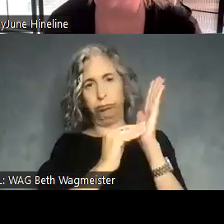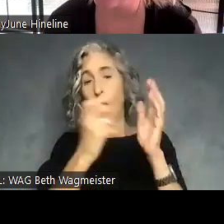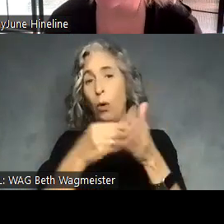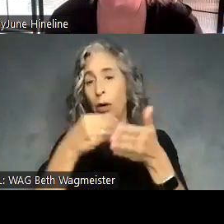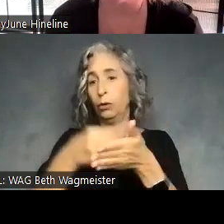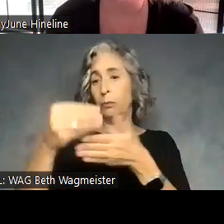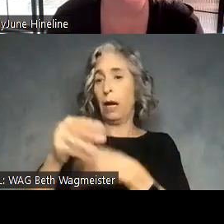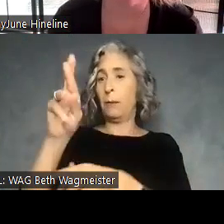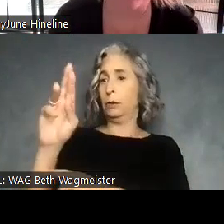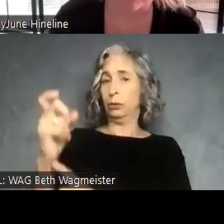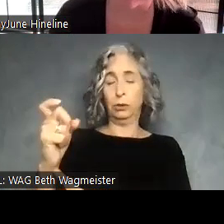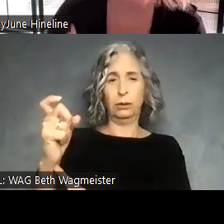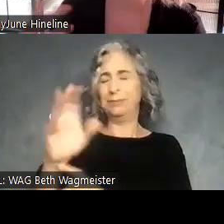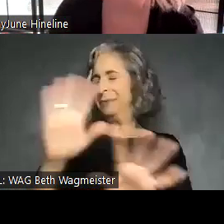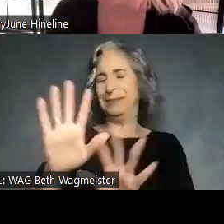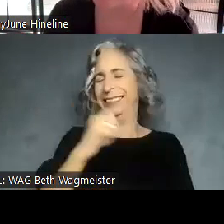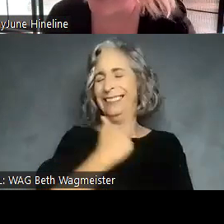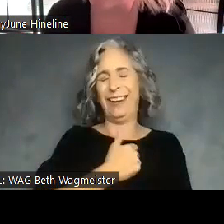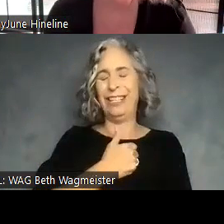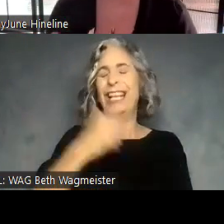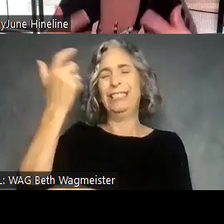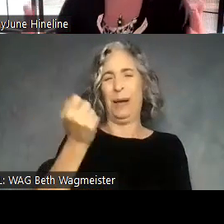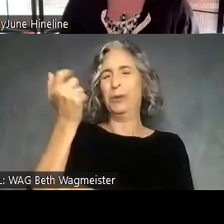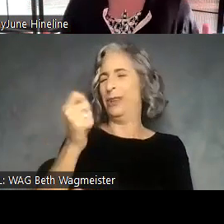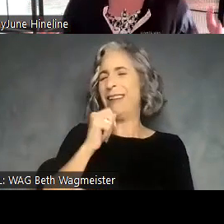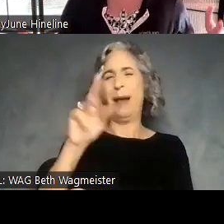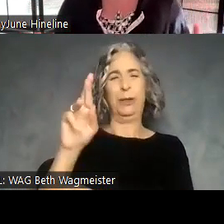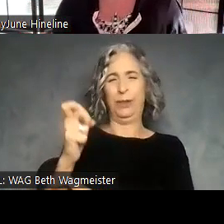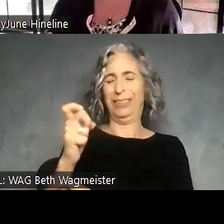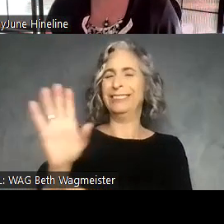helps people with perception processing limitations. You know, they should be